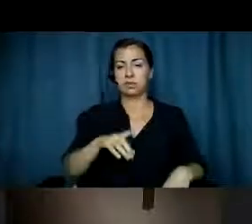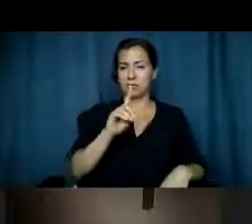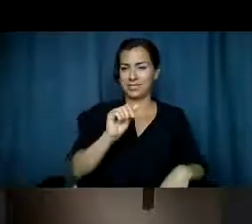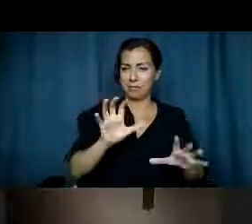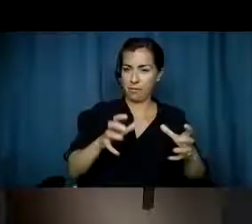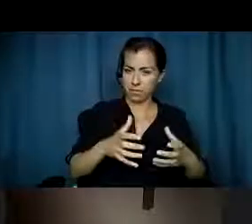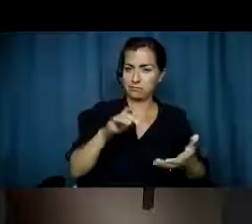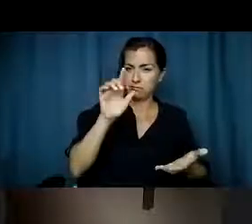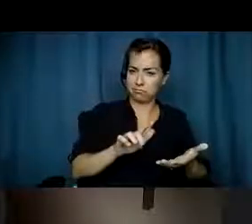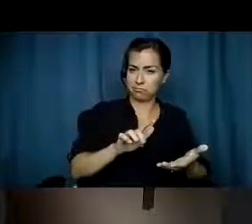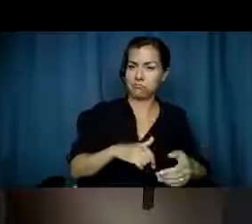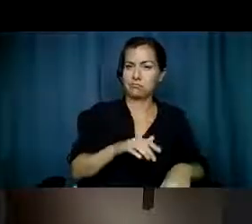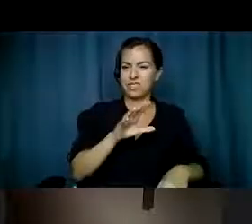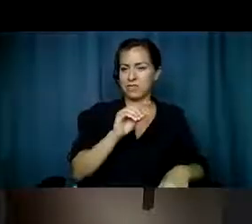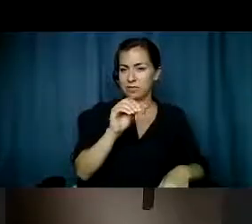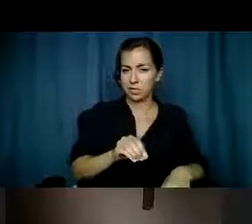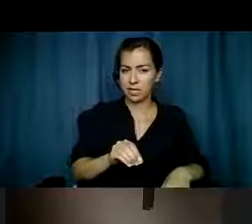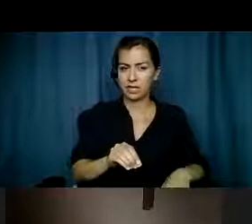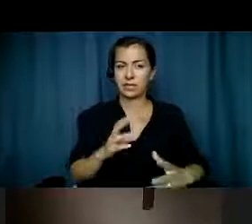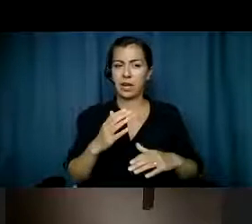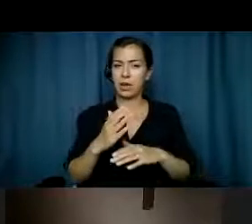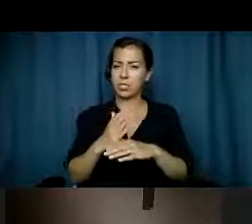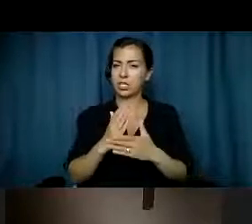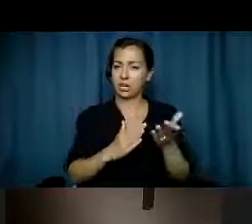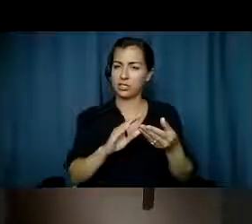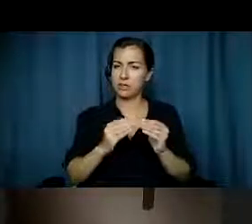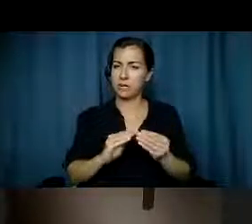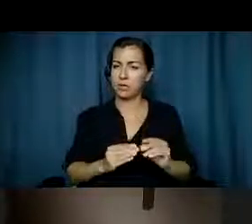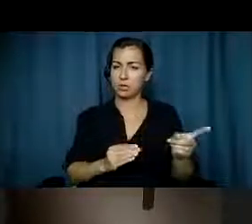let's see, so the green states, so Oregon is one of those,